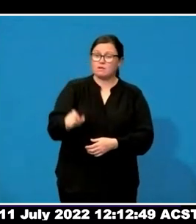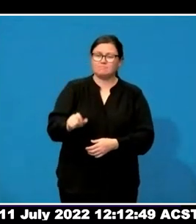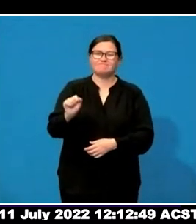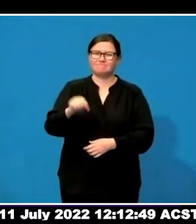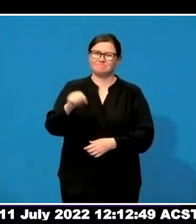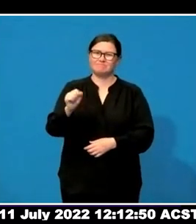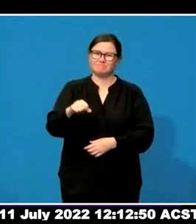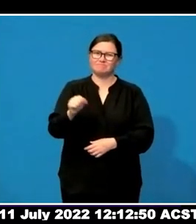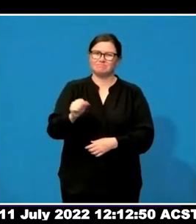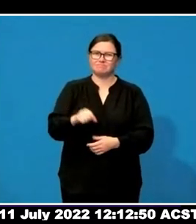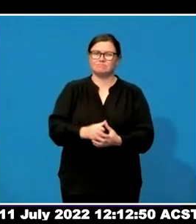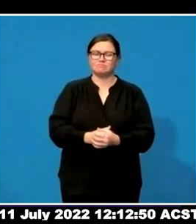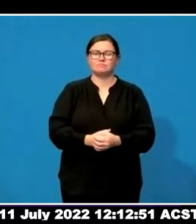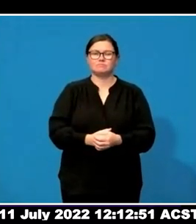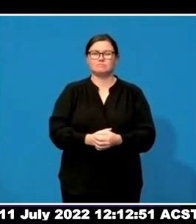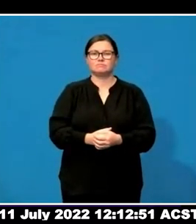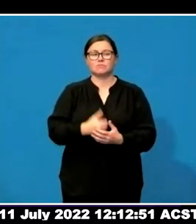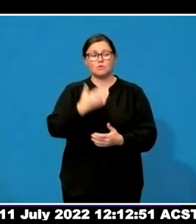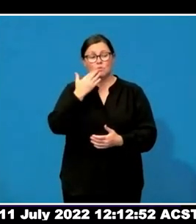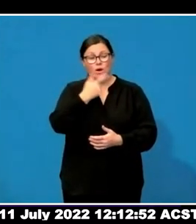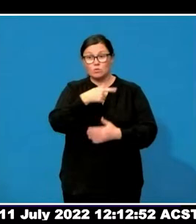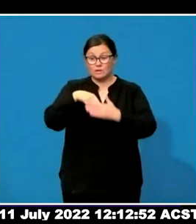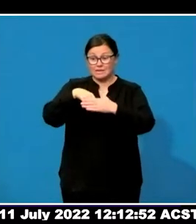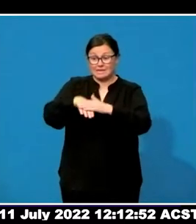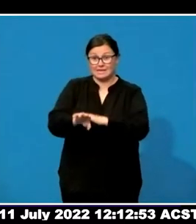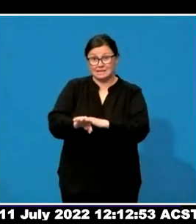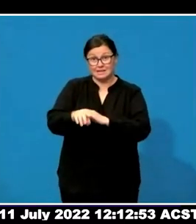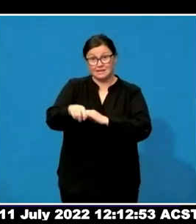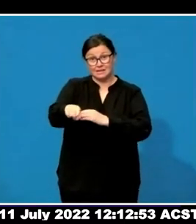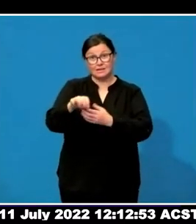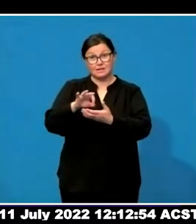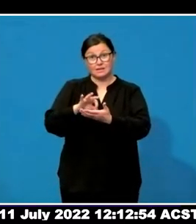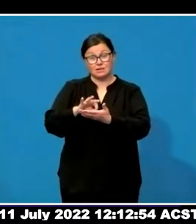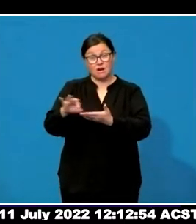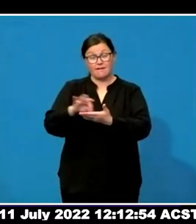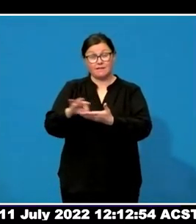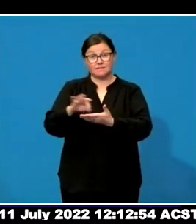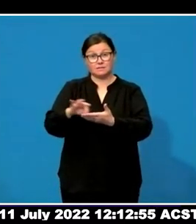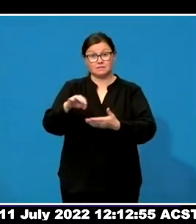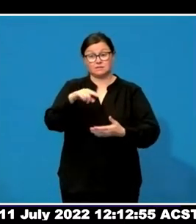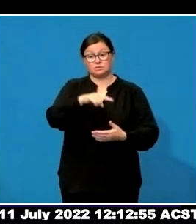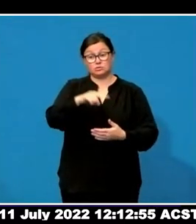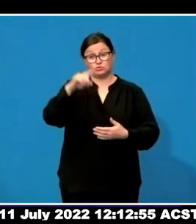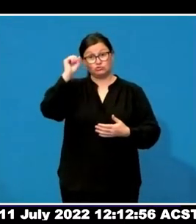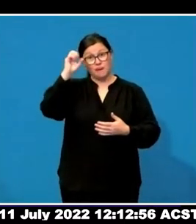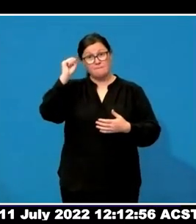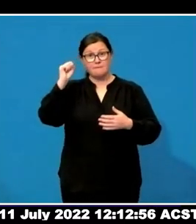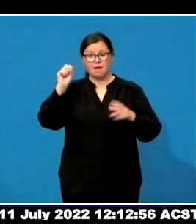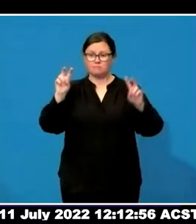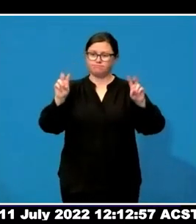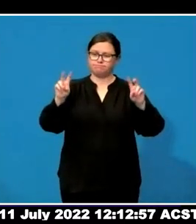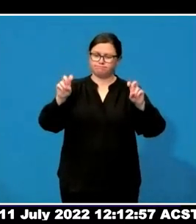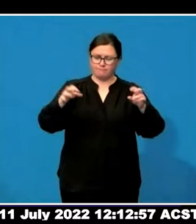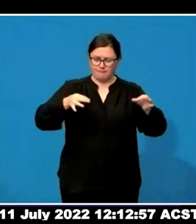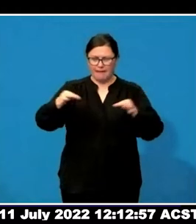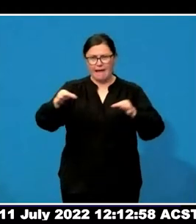And when you went in, do you remember having a plan where they told you how much money was